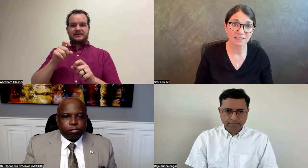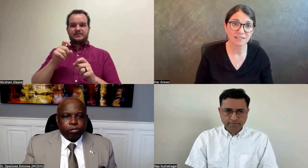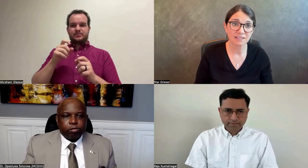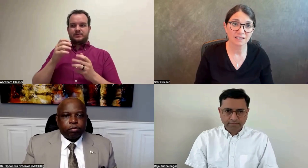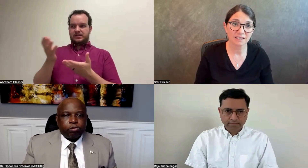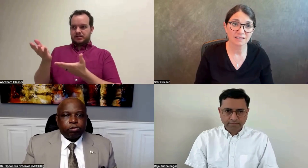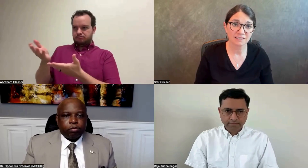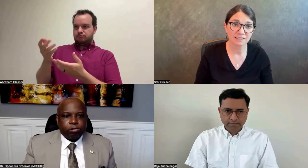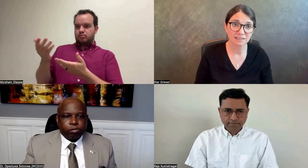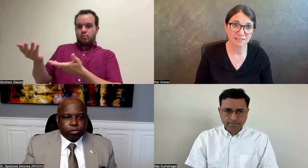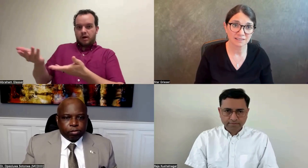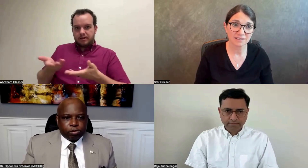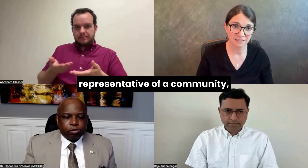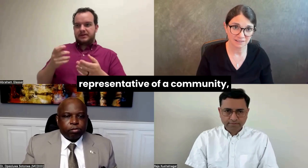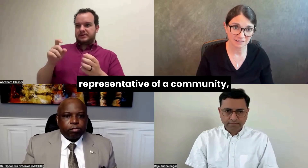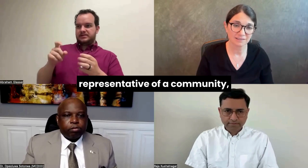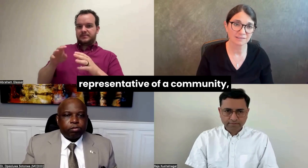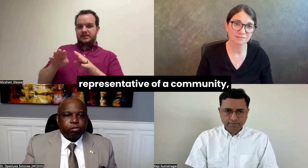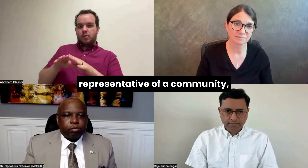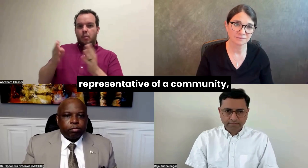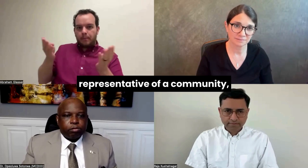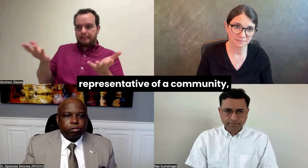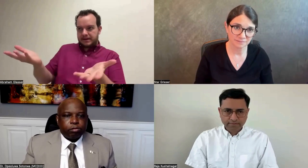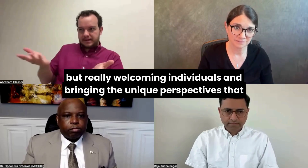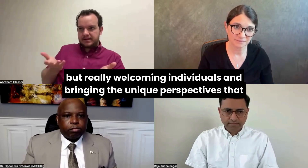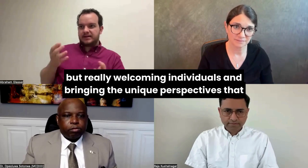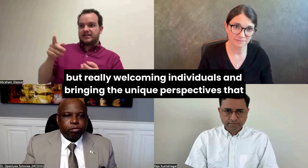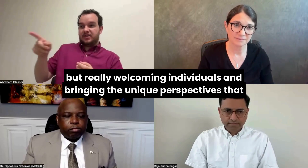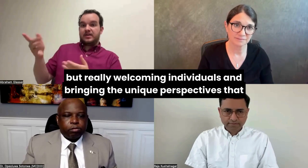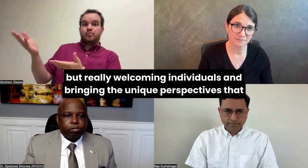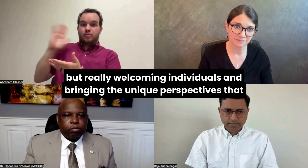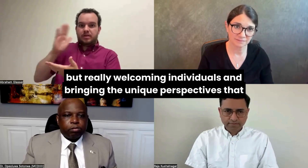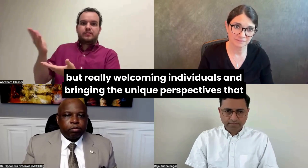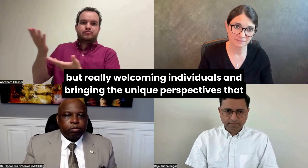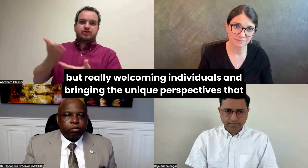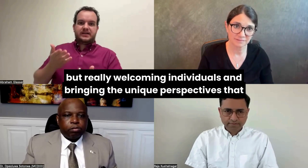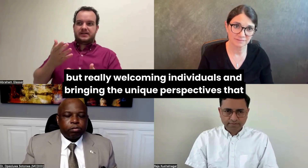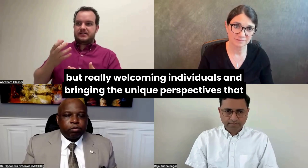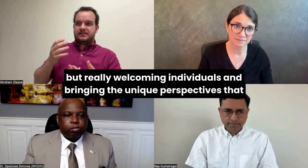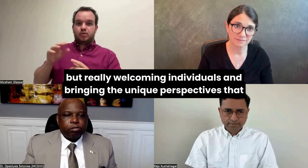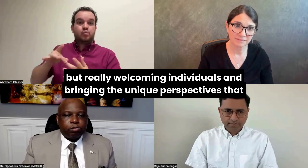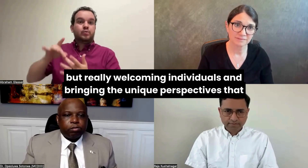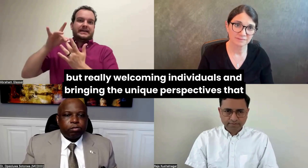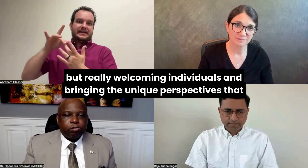representative of a community, but really welcoming individuals and bringing the unique perspectives that